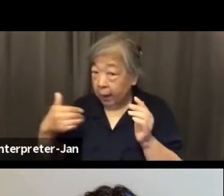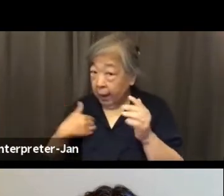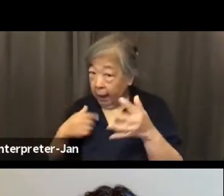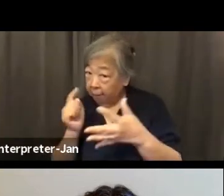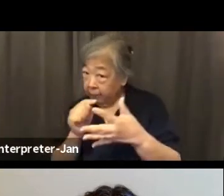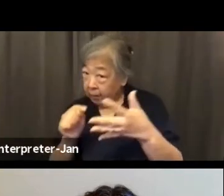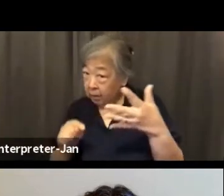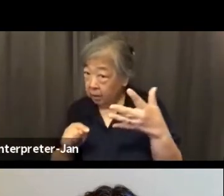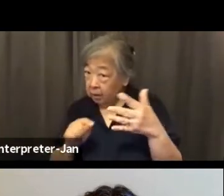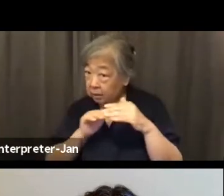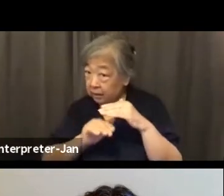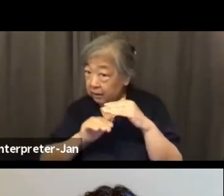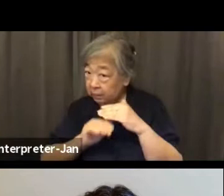features?